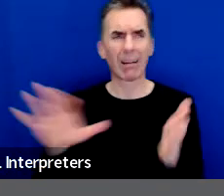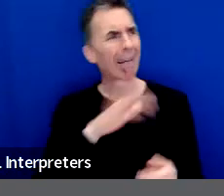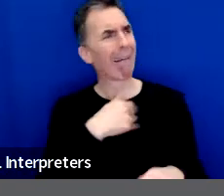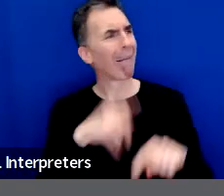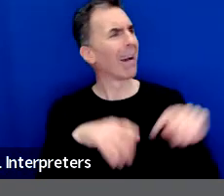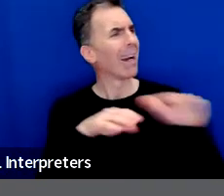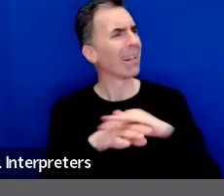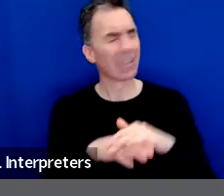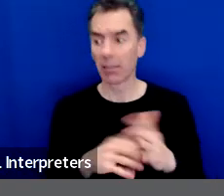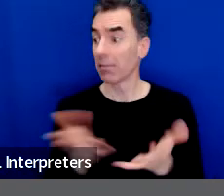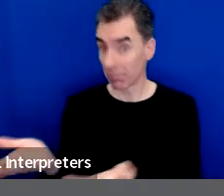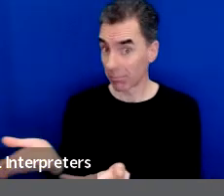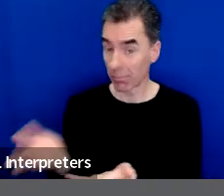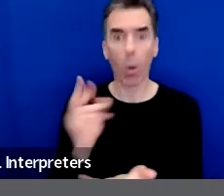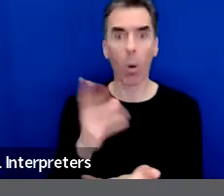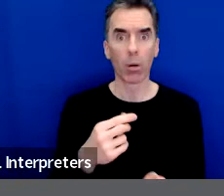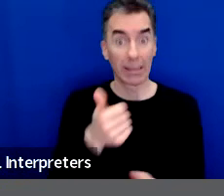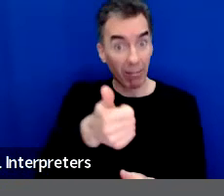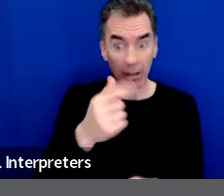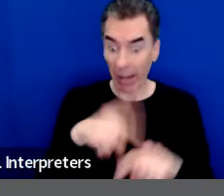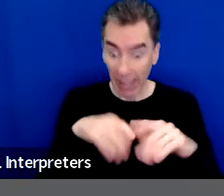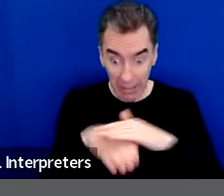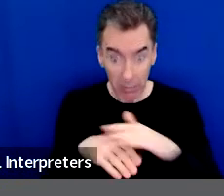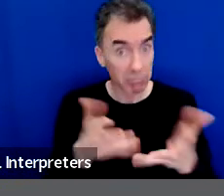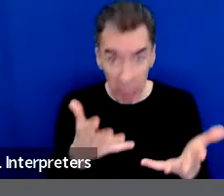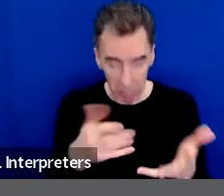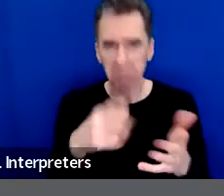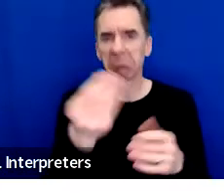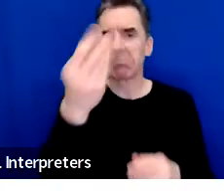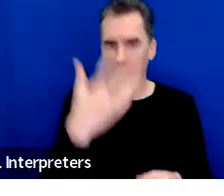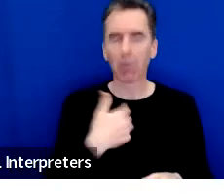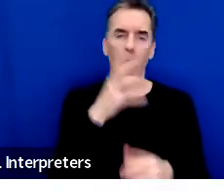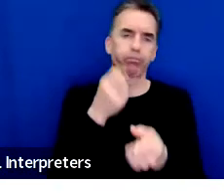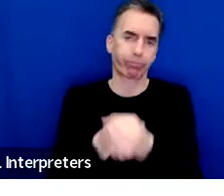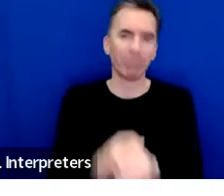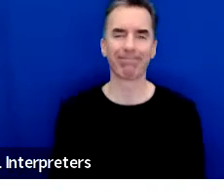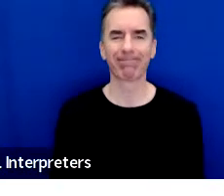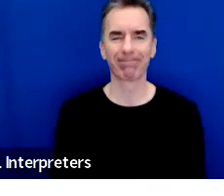getting access to something, just let me know and I can try and work on that. Okay.